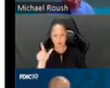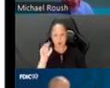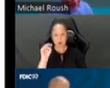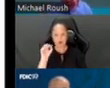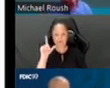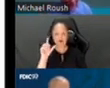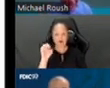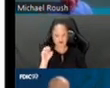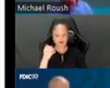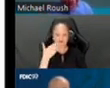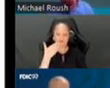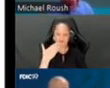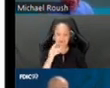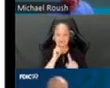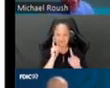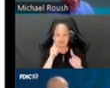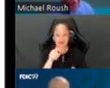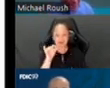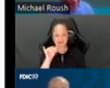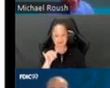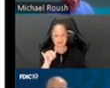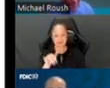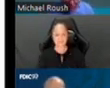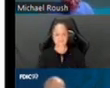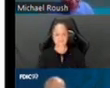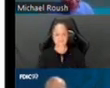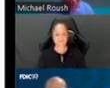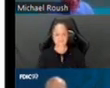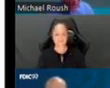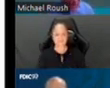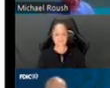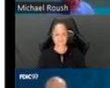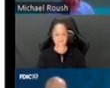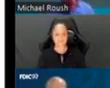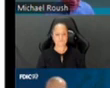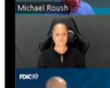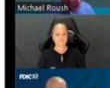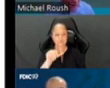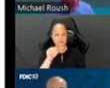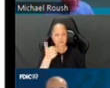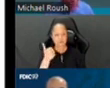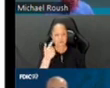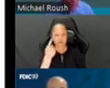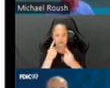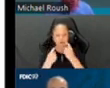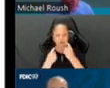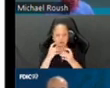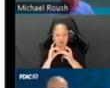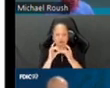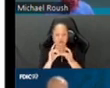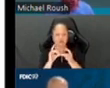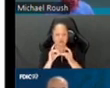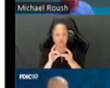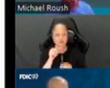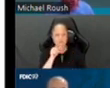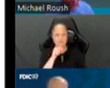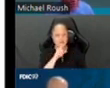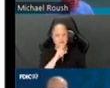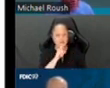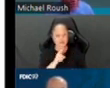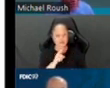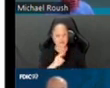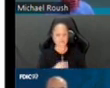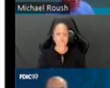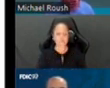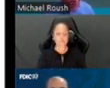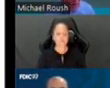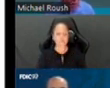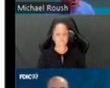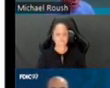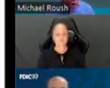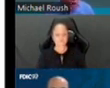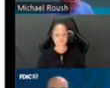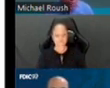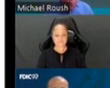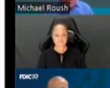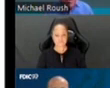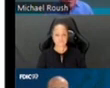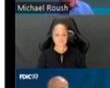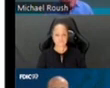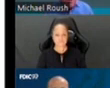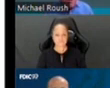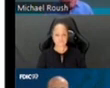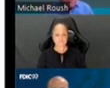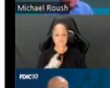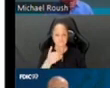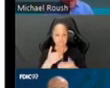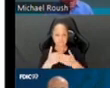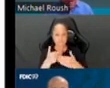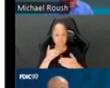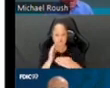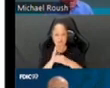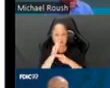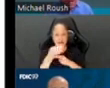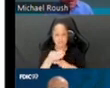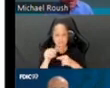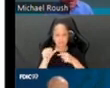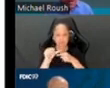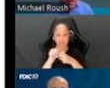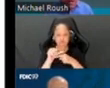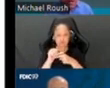you for answering that. Another question. Are the pre and post training evaluations